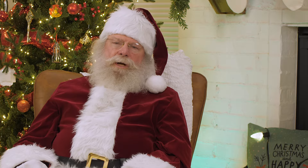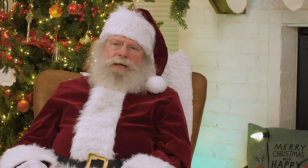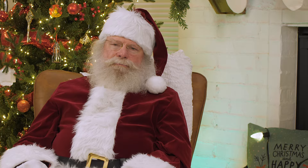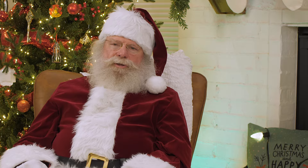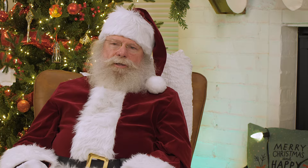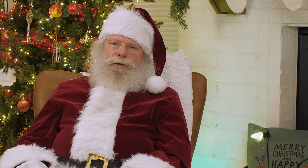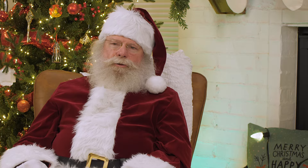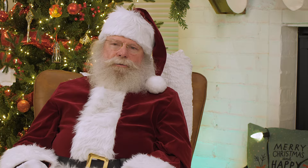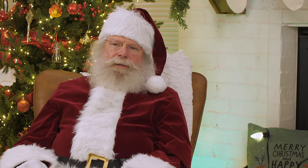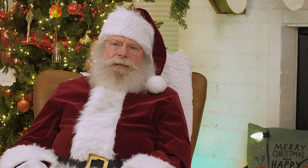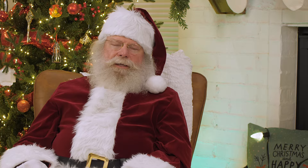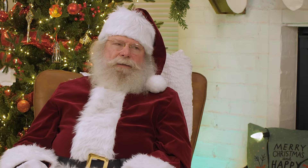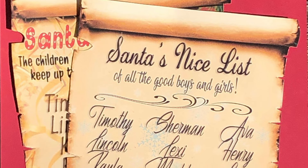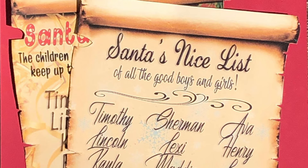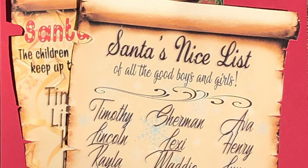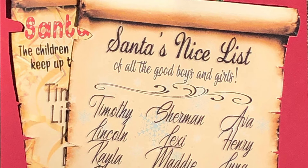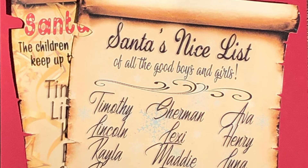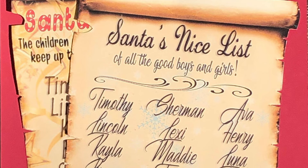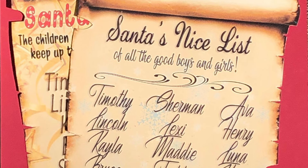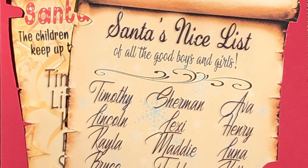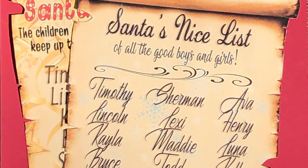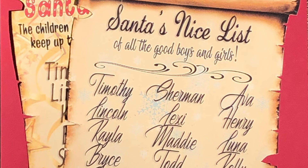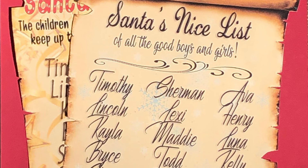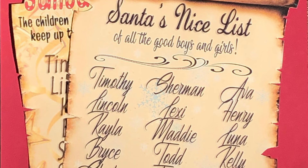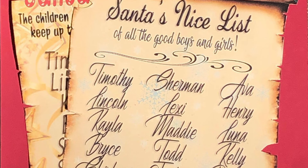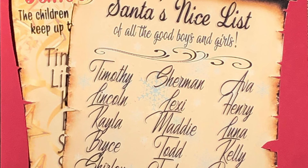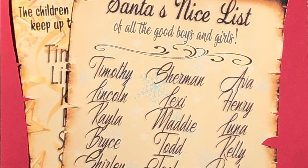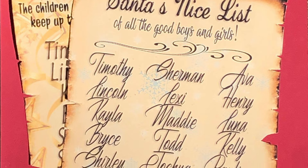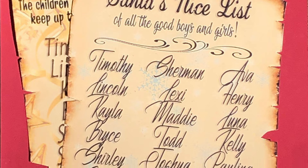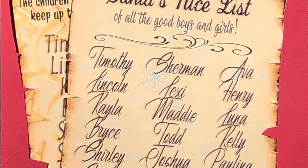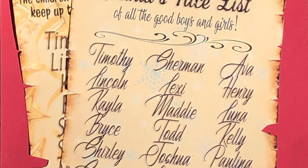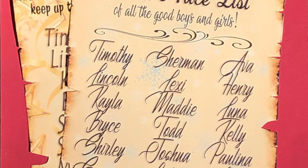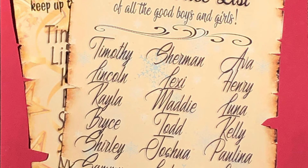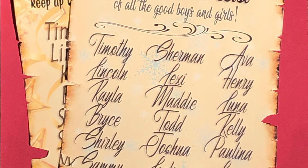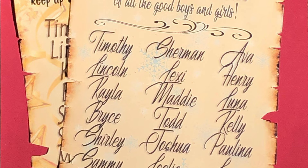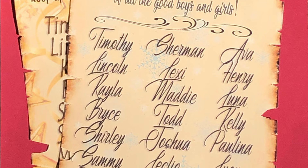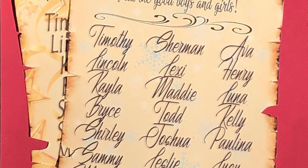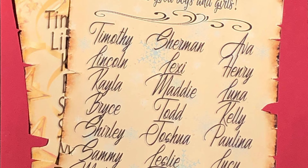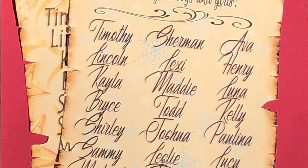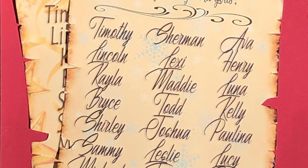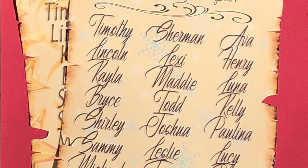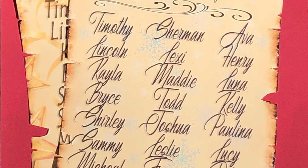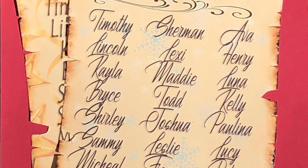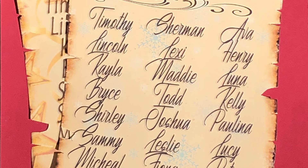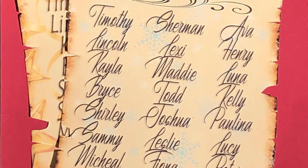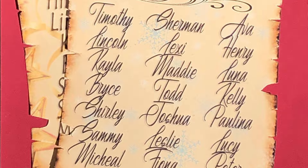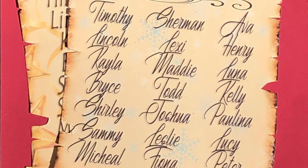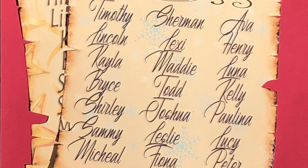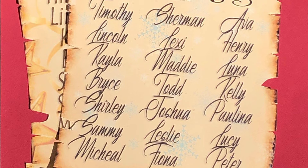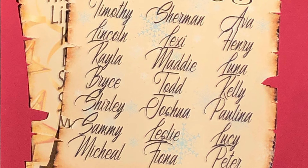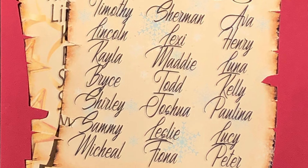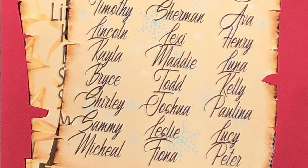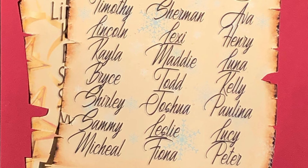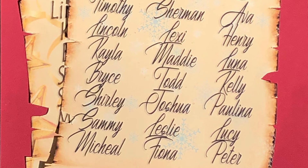Absolutely. Most kids are on the nice list. Yes. We have a few naughties that we can.